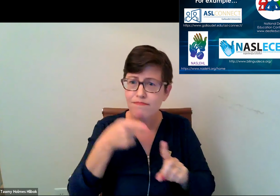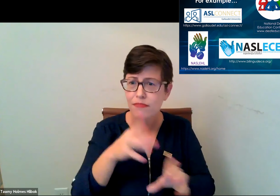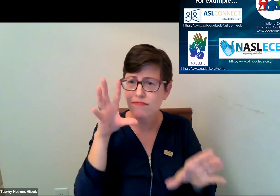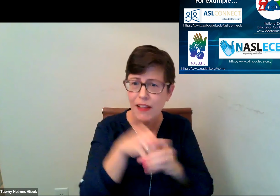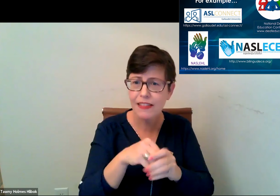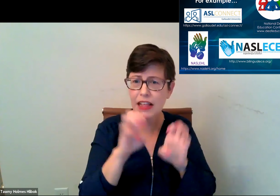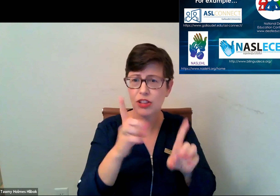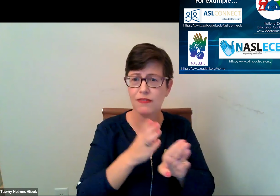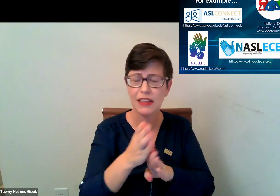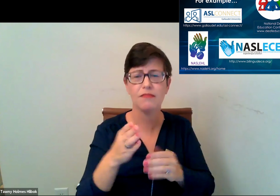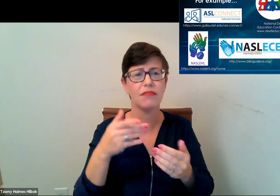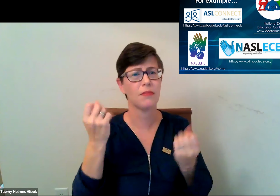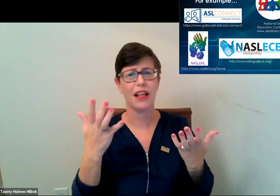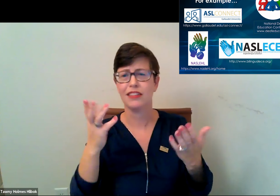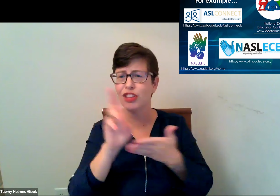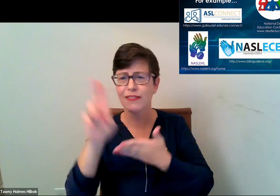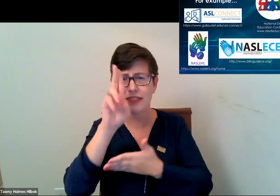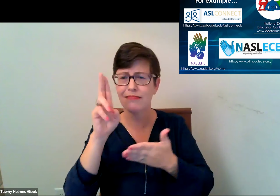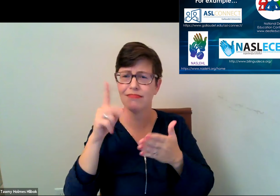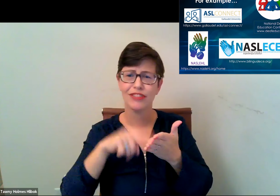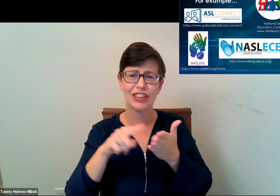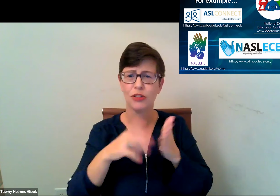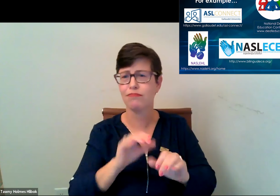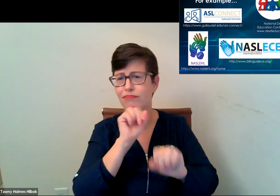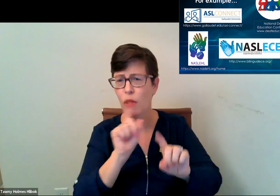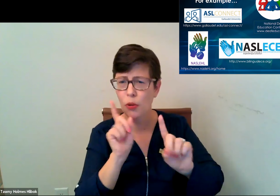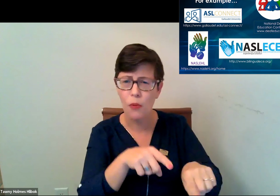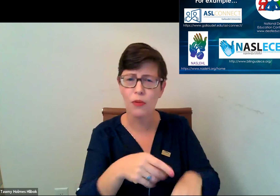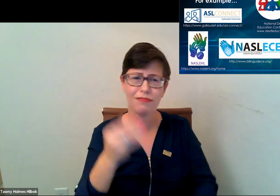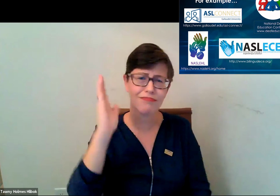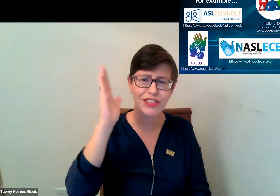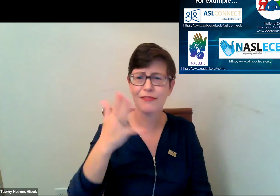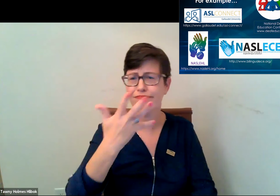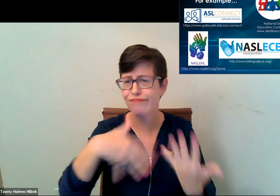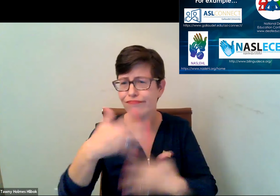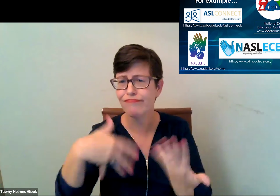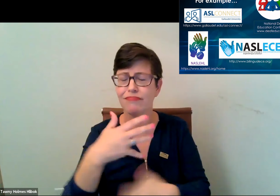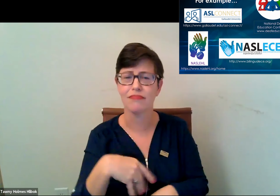it's a really great Conference, it talks about education also university resource